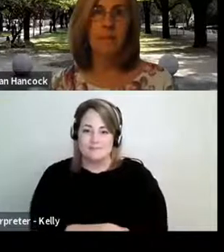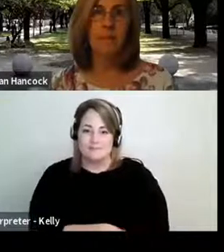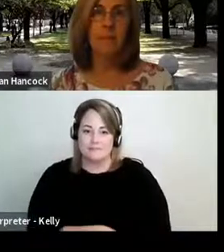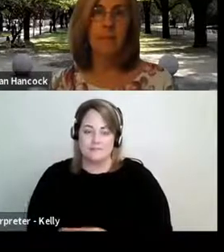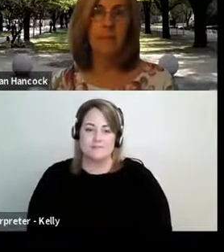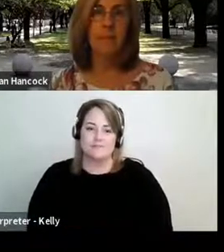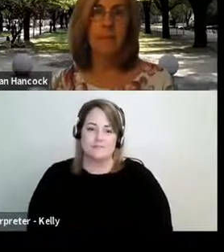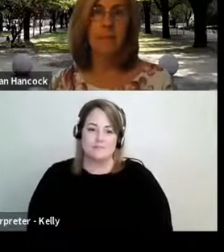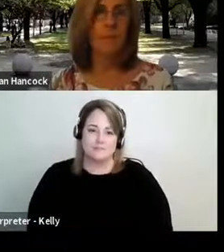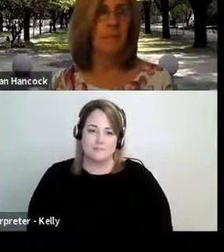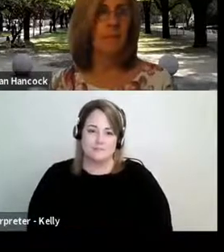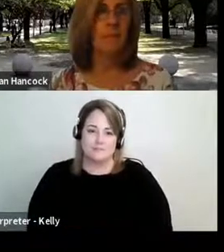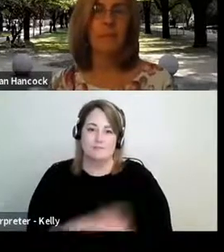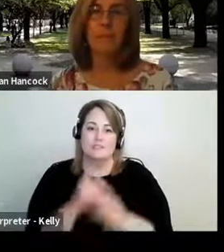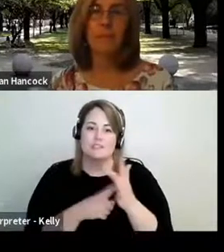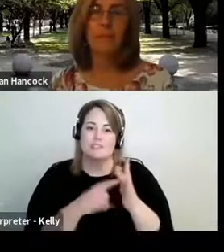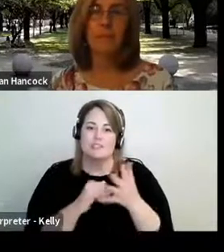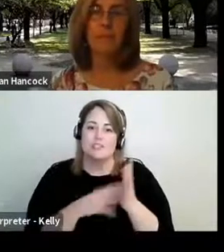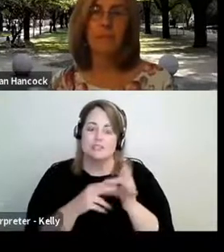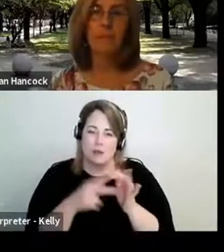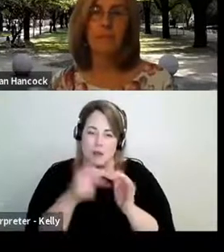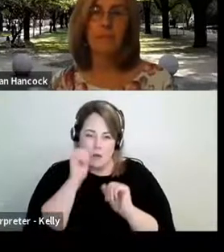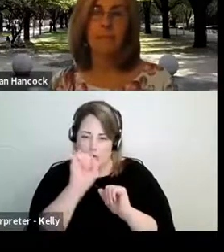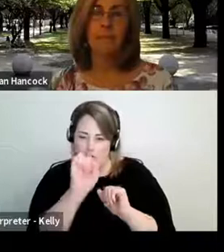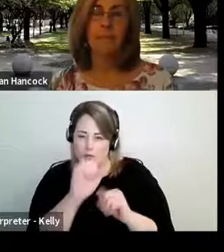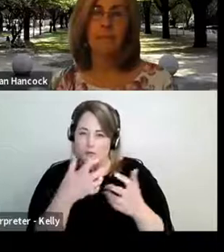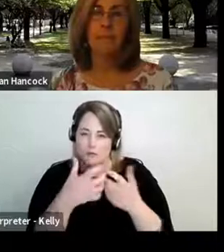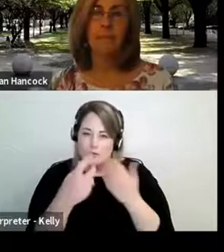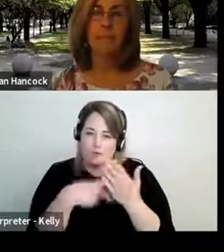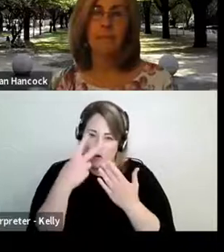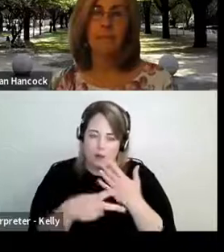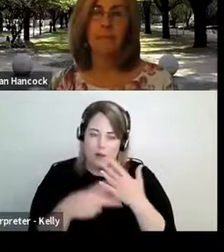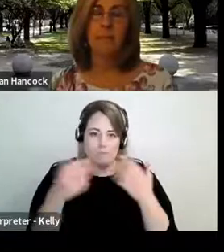I know that Curtin has done a lot of evaluation and in conjunction with the CRC on your